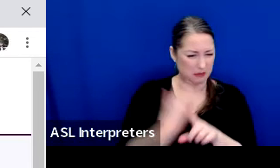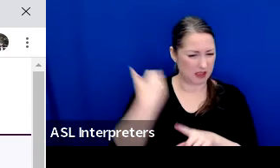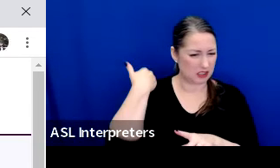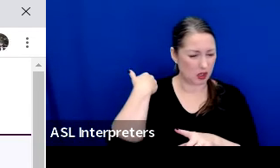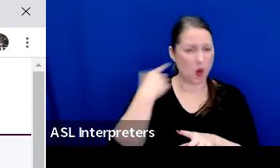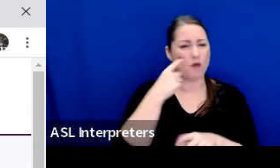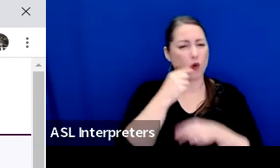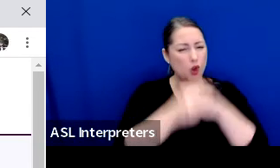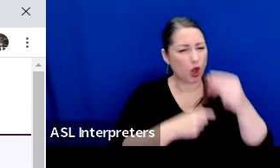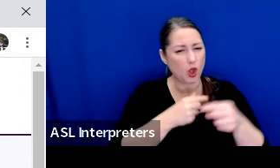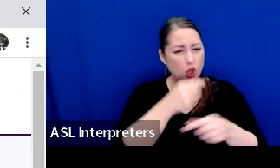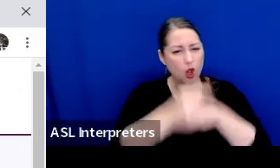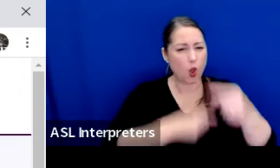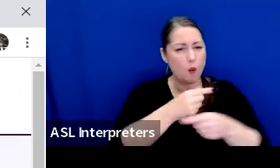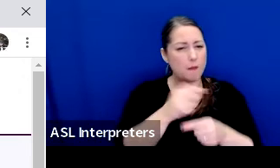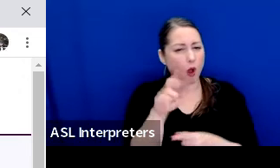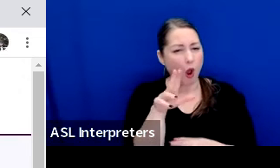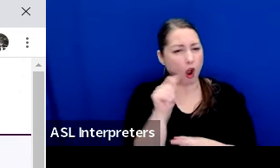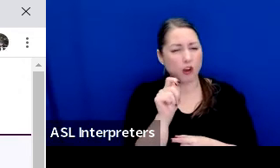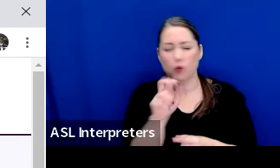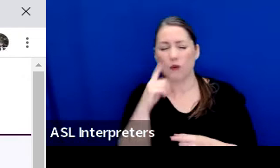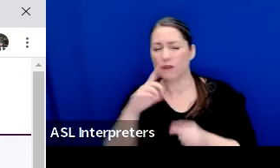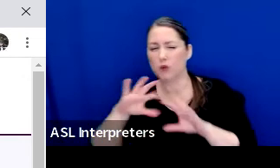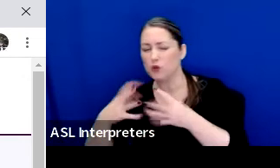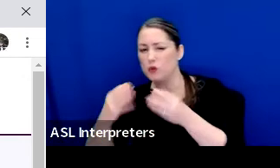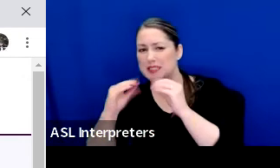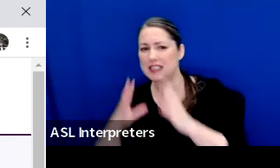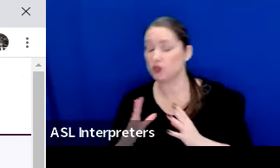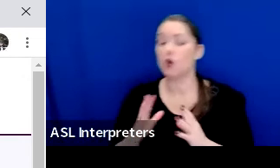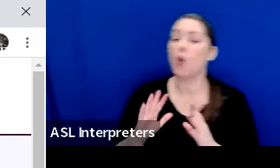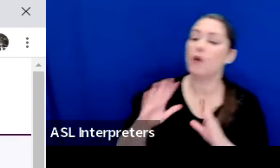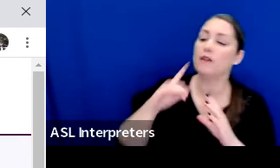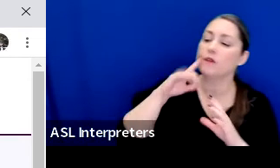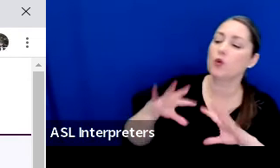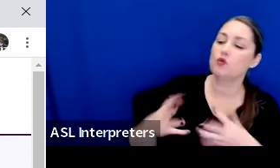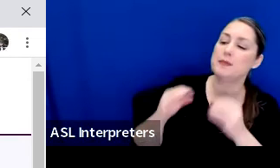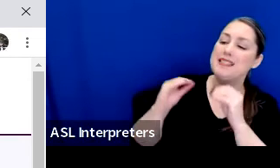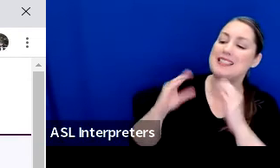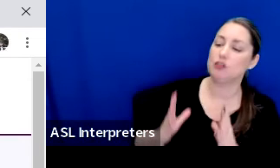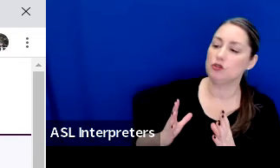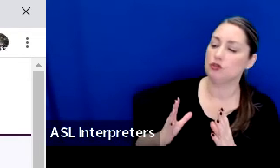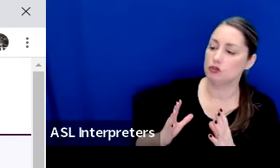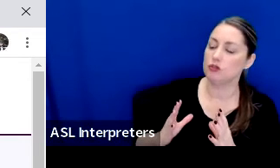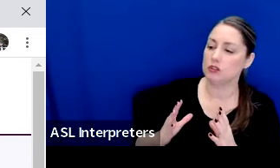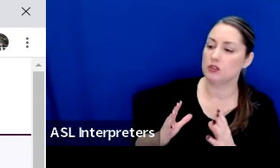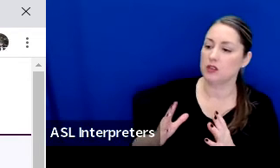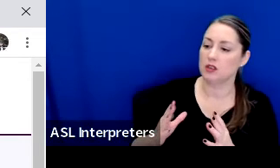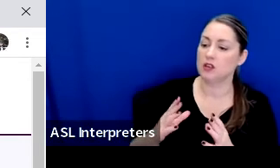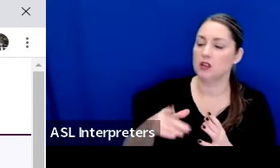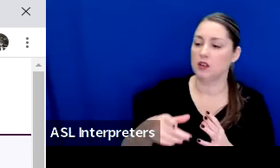Or was that for teachers, excellent teachers? So I guess that's the one you're thinking is the math for teacher education.